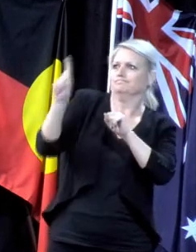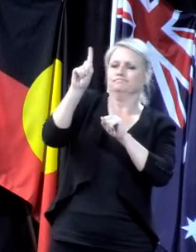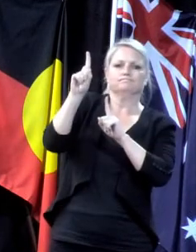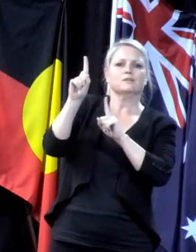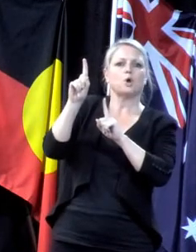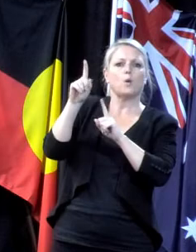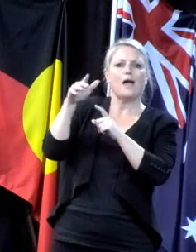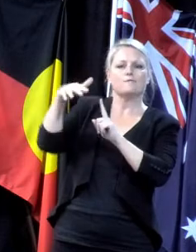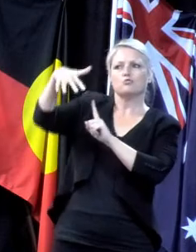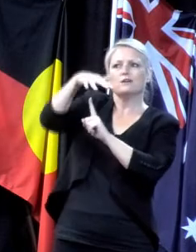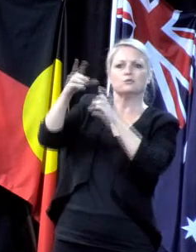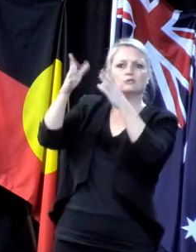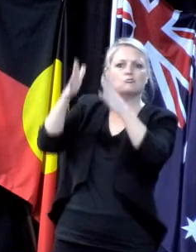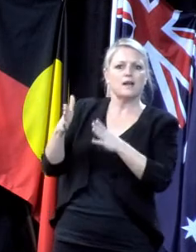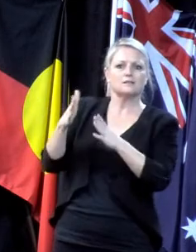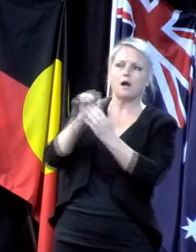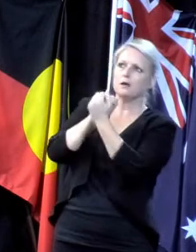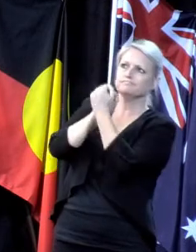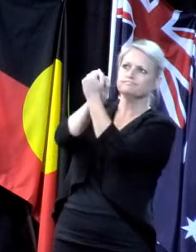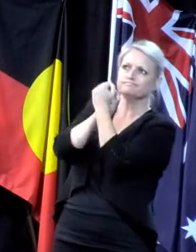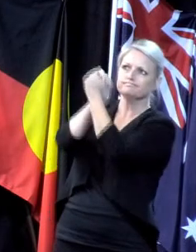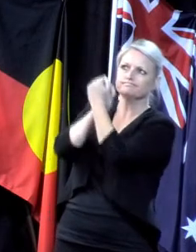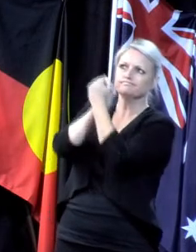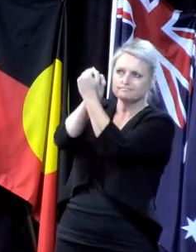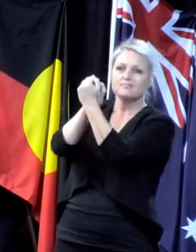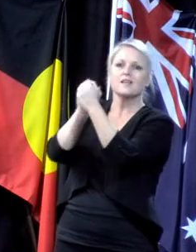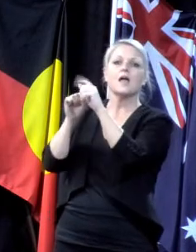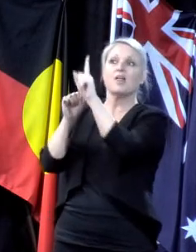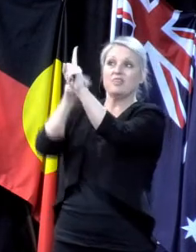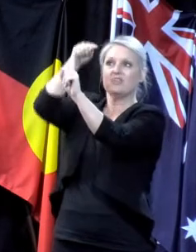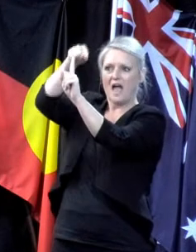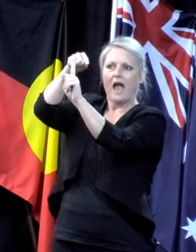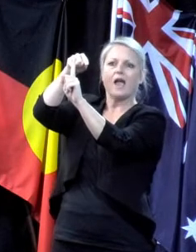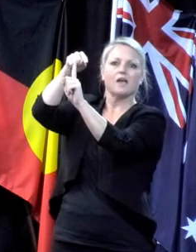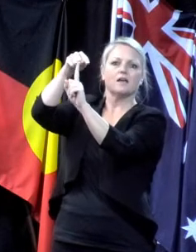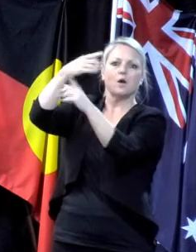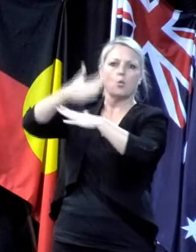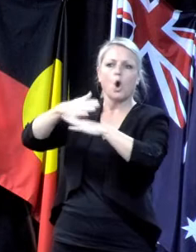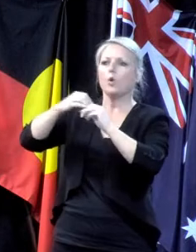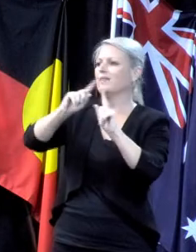that have a number of schools that they work with each, and they meet with us and that’s part of the agenda